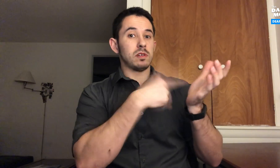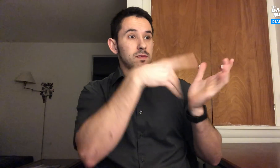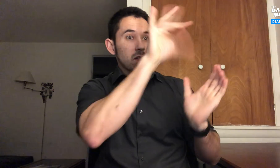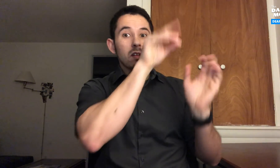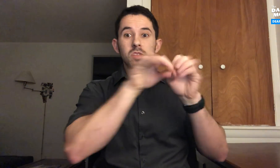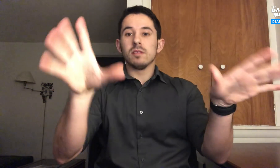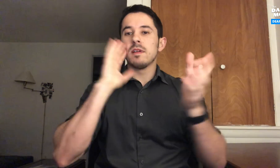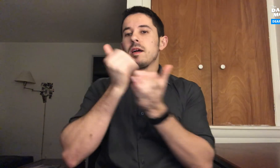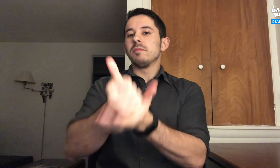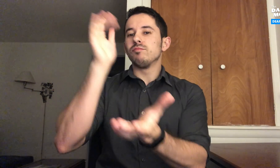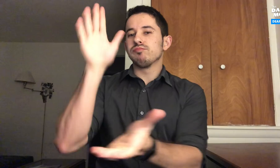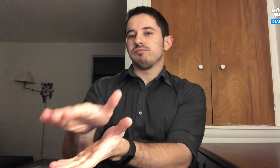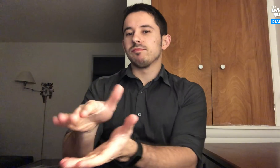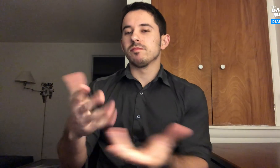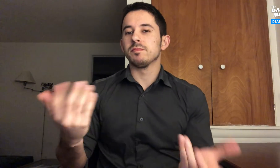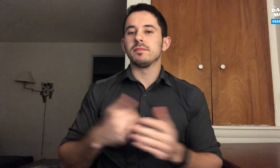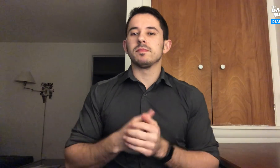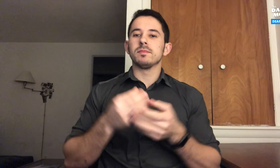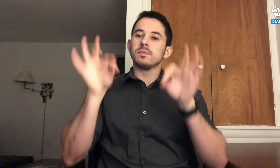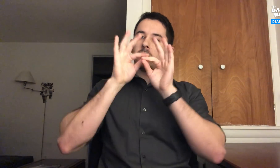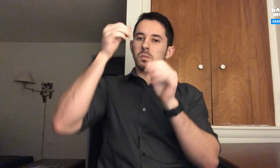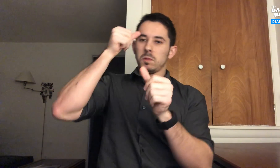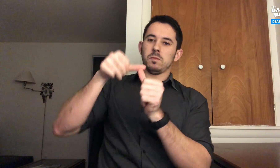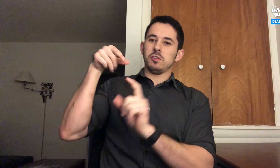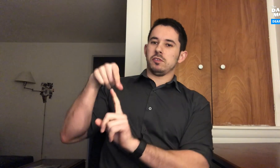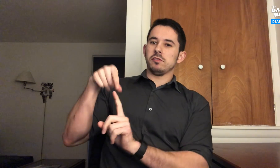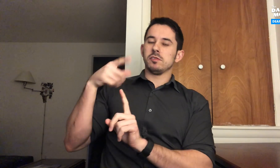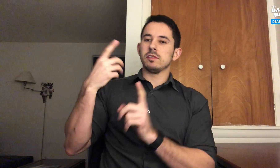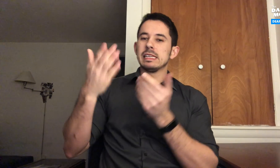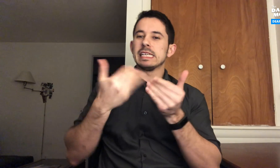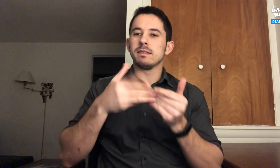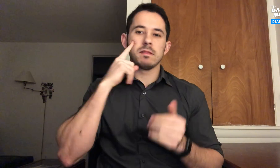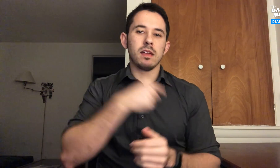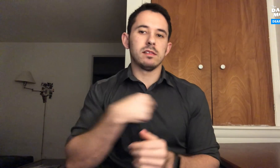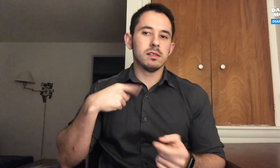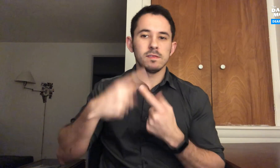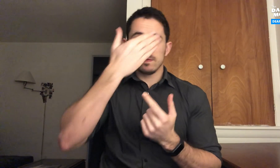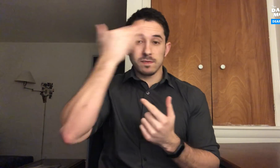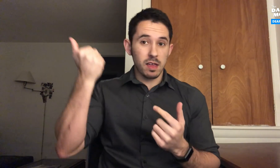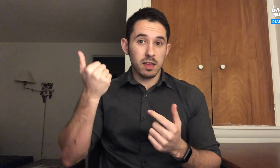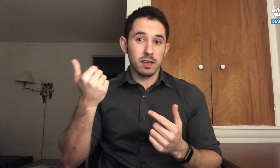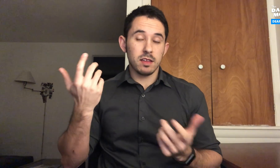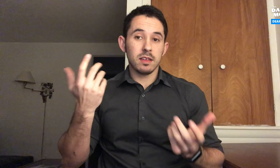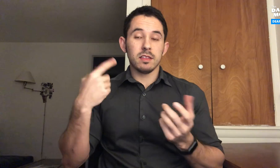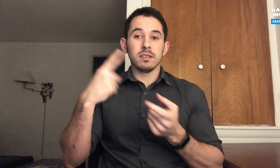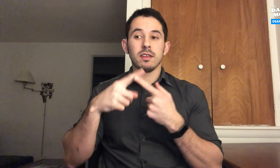Once it’s available, that will help dramatically increase the amount of cases we have. Remember, it’s easy for us to forget that and